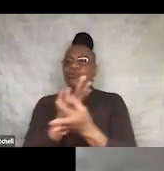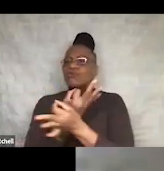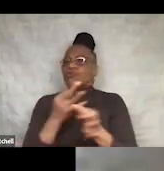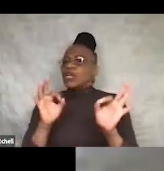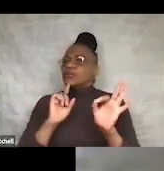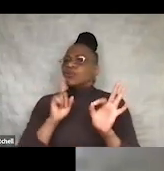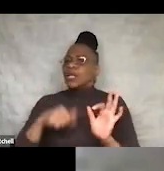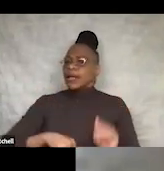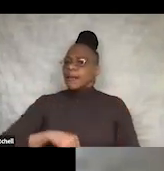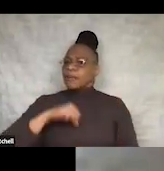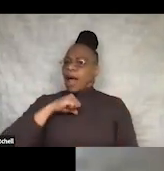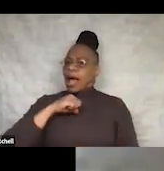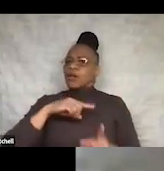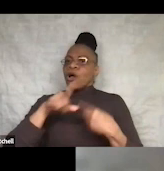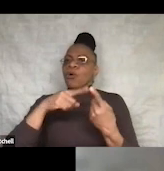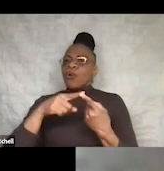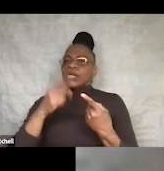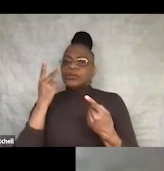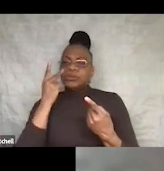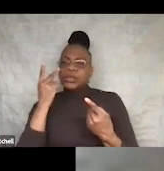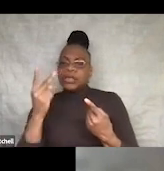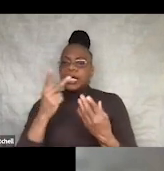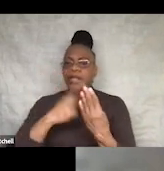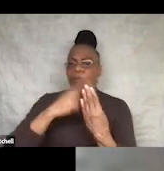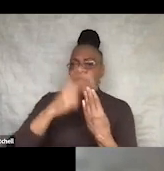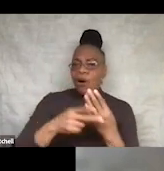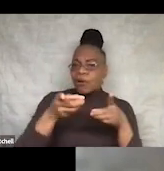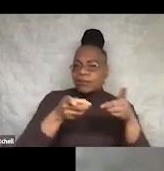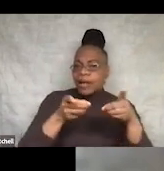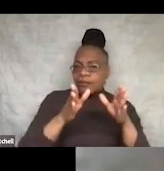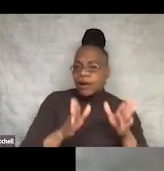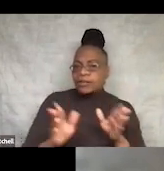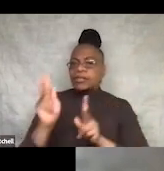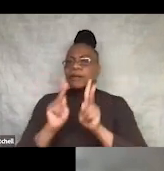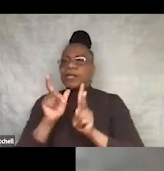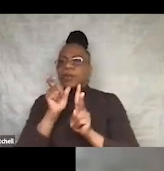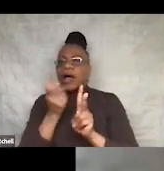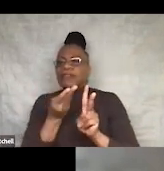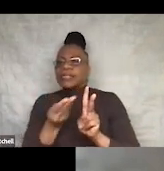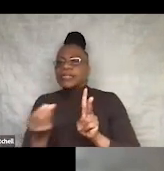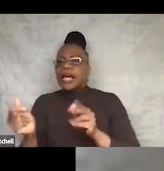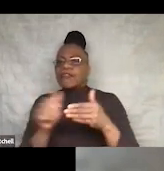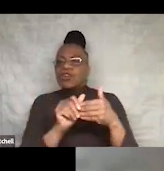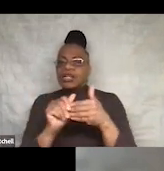when you look at the program directors, the folks in several leadership roles across the board,